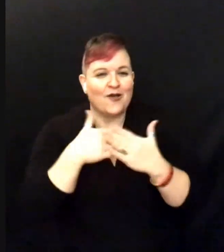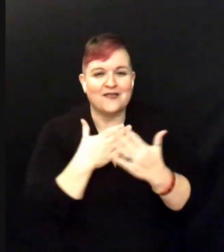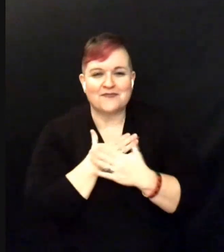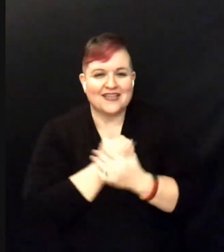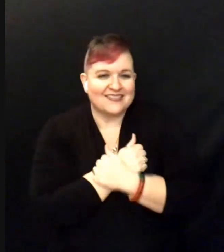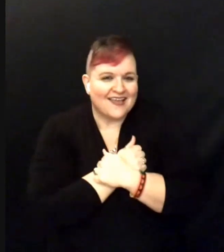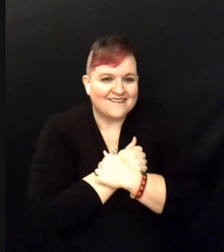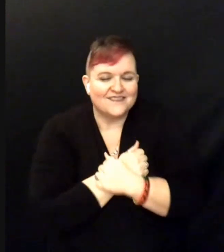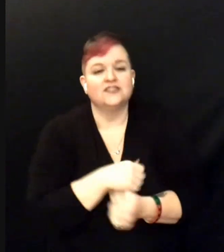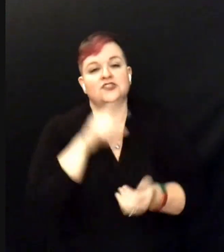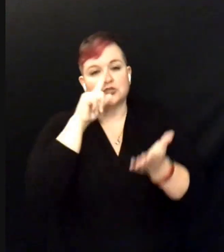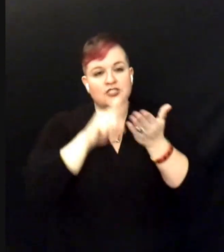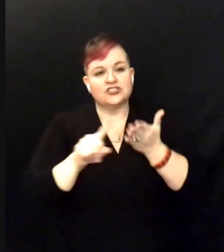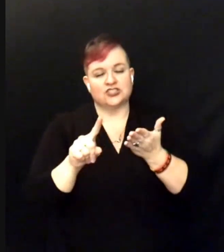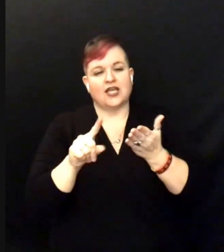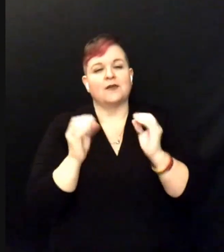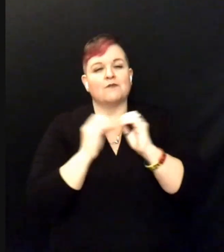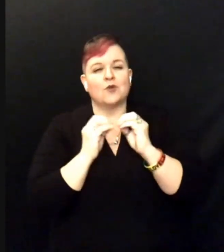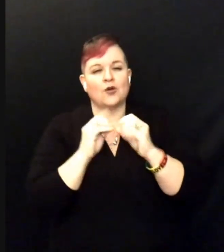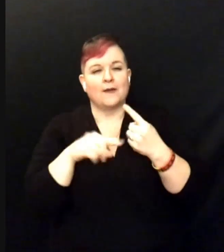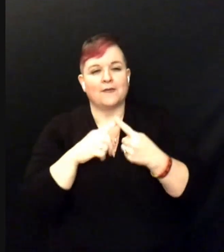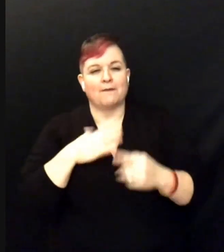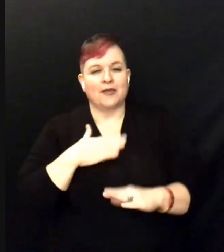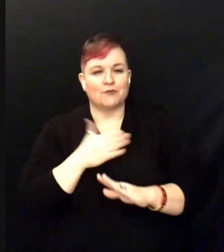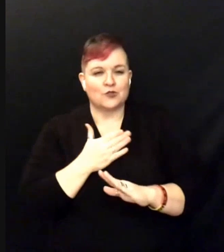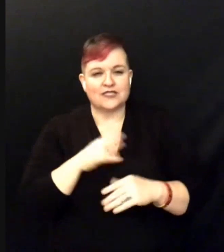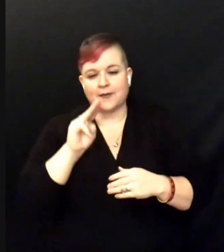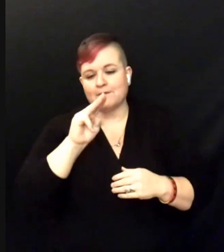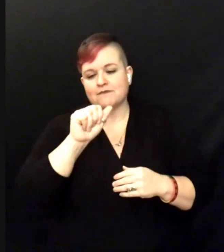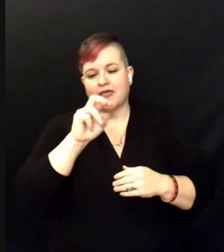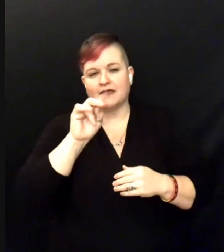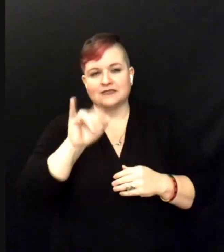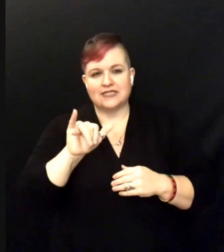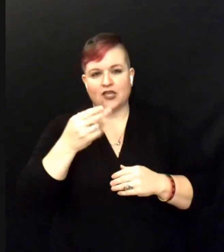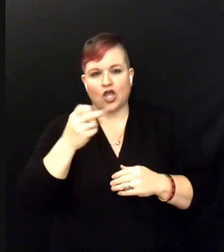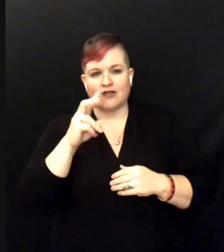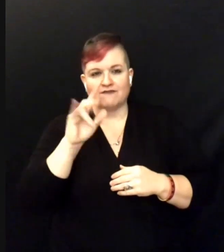You can check out more about my music at MandyHarveyMusic.com